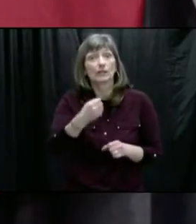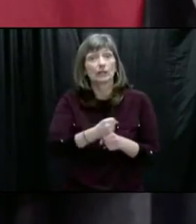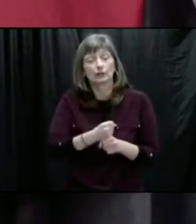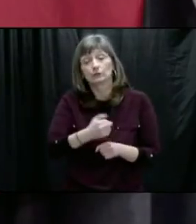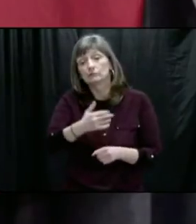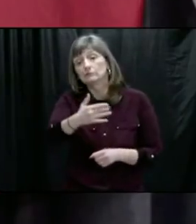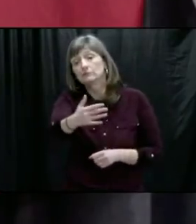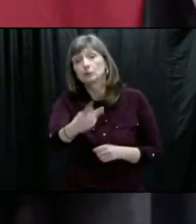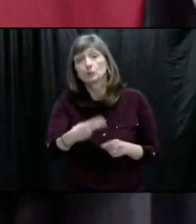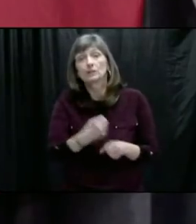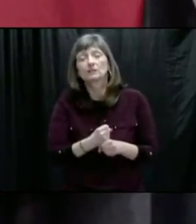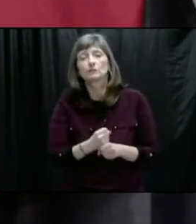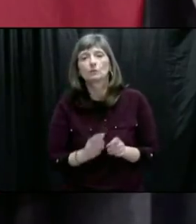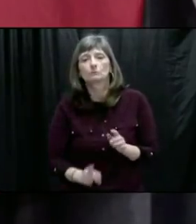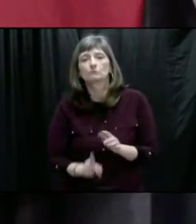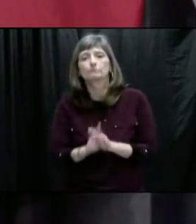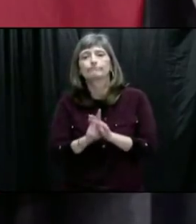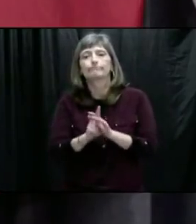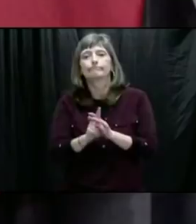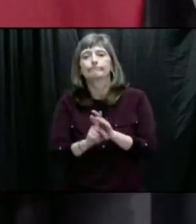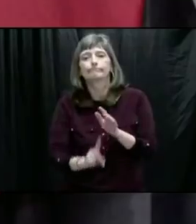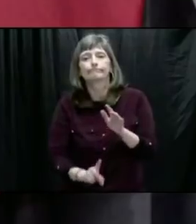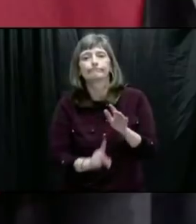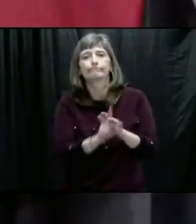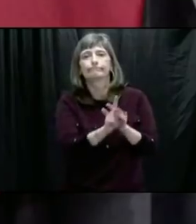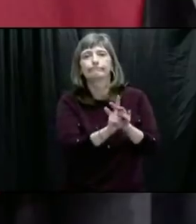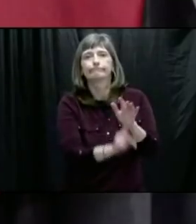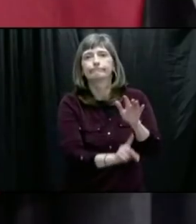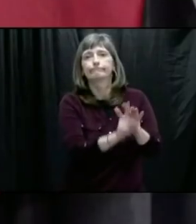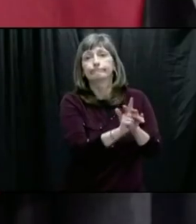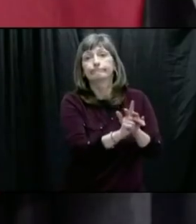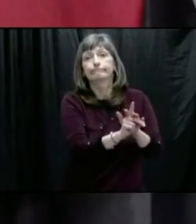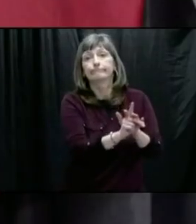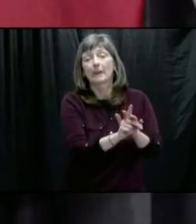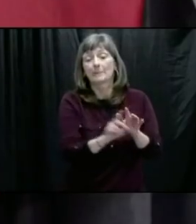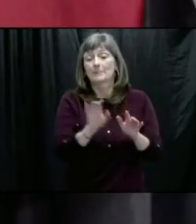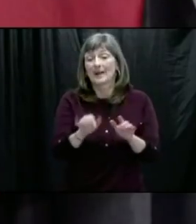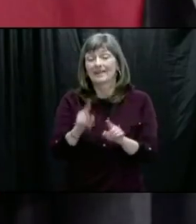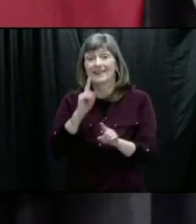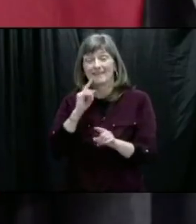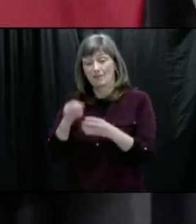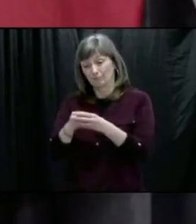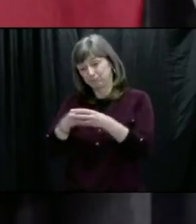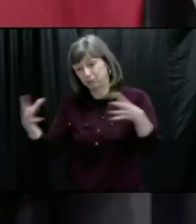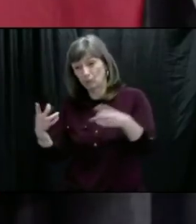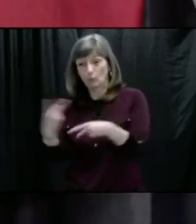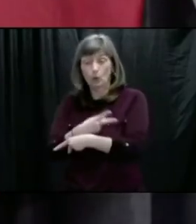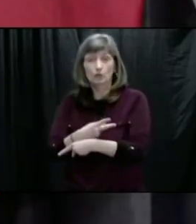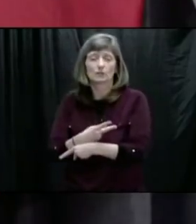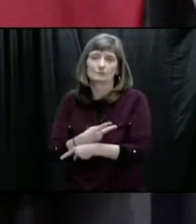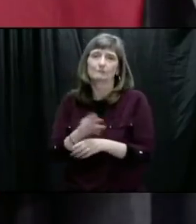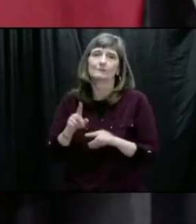IT'S GOING TO ECHO THROUGH THE REST OF THE YEAR IN SOME FORM OR ANOTHER.